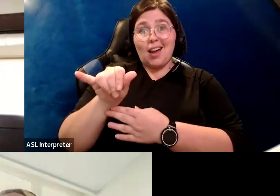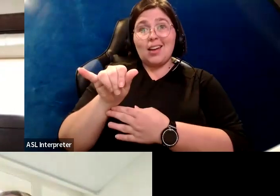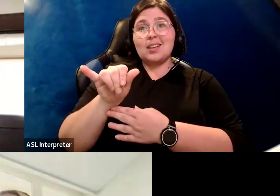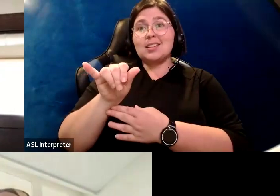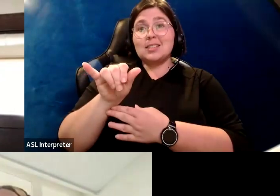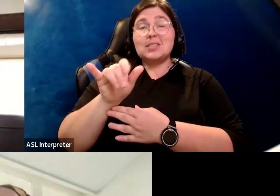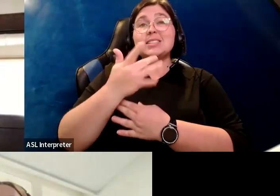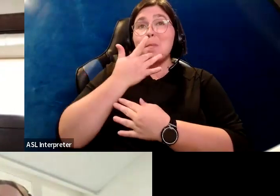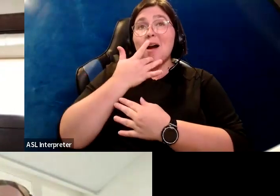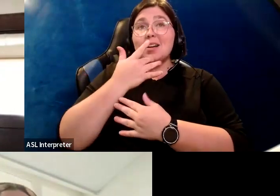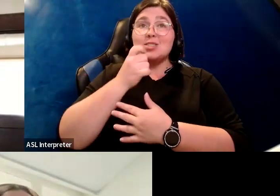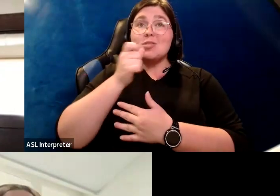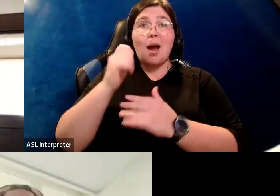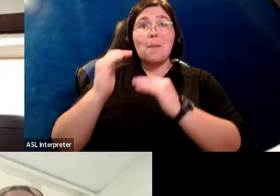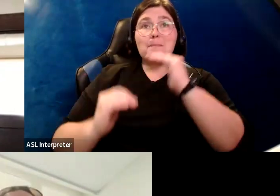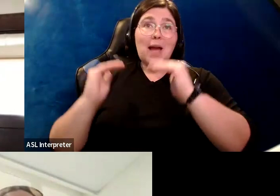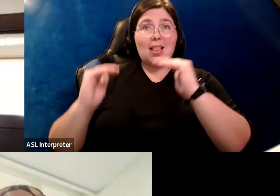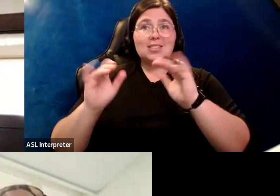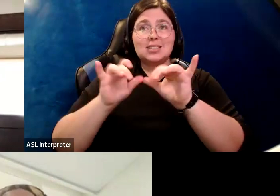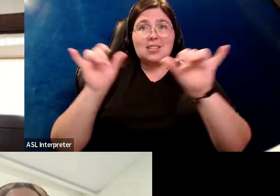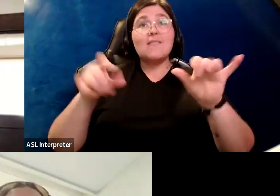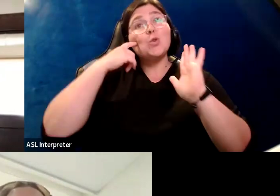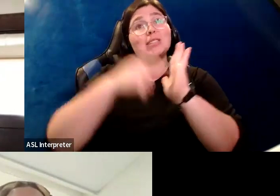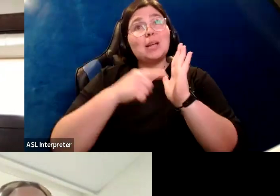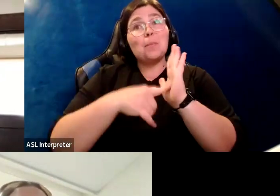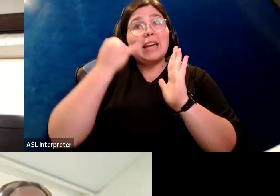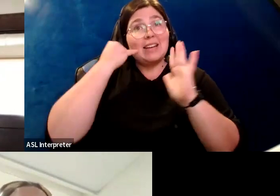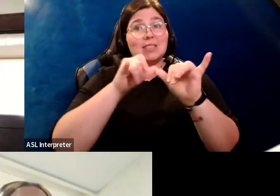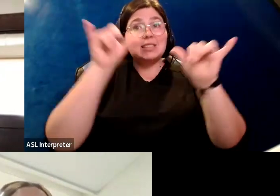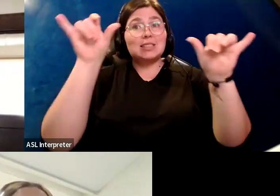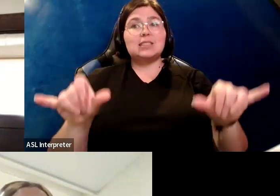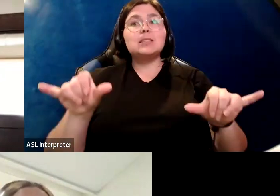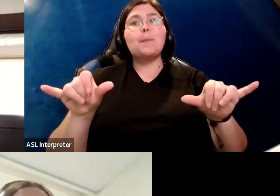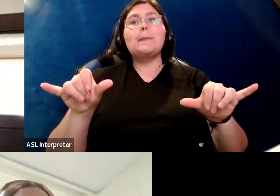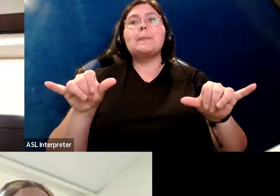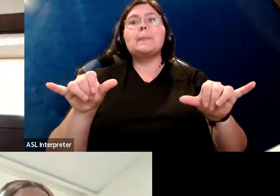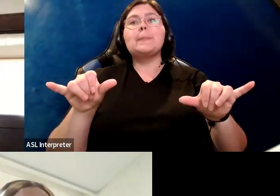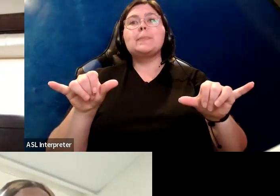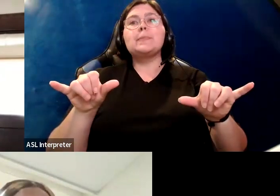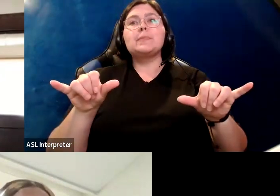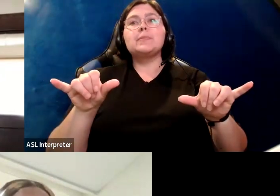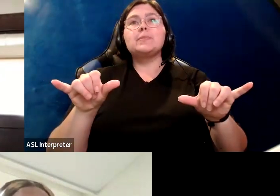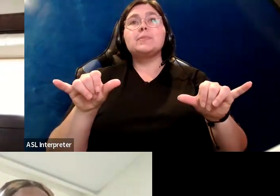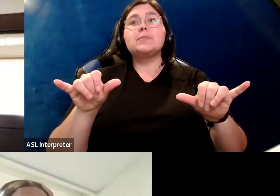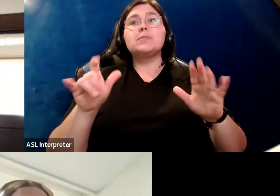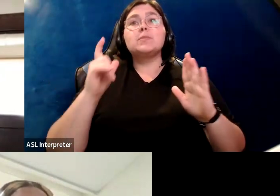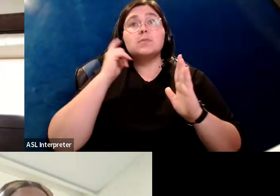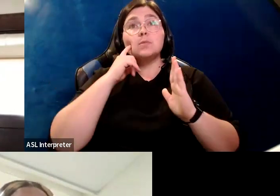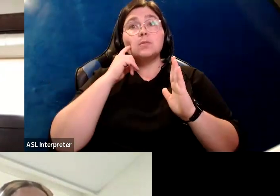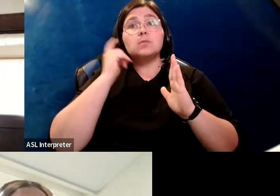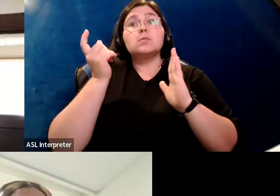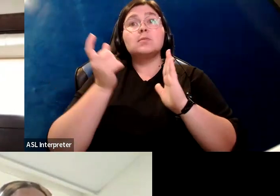For example, if we have a system that recognizes people